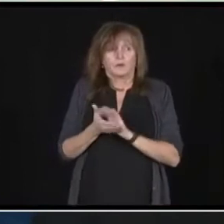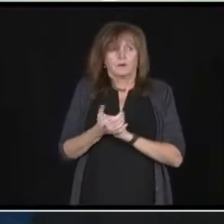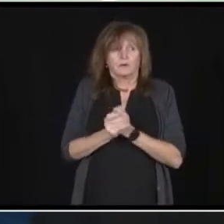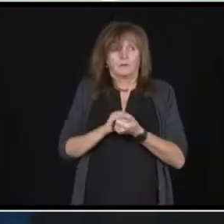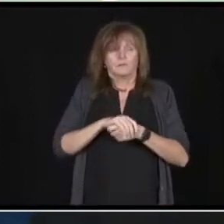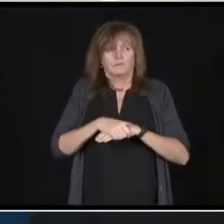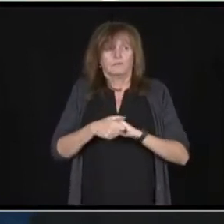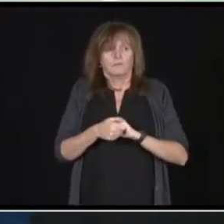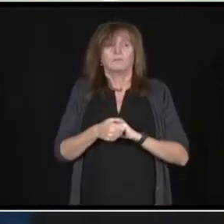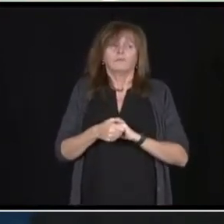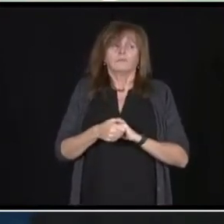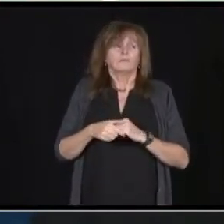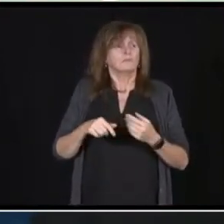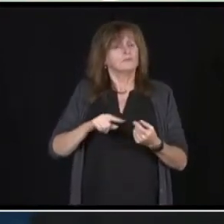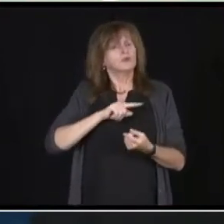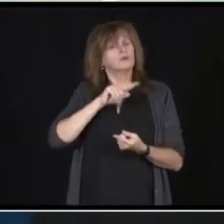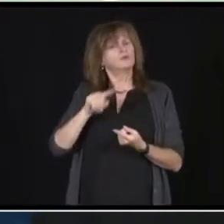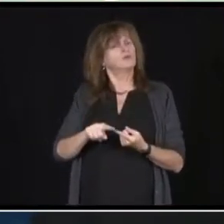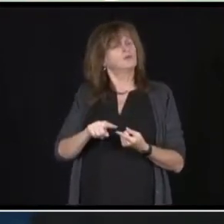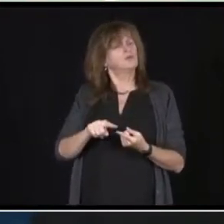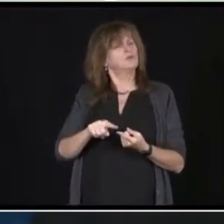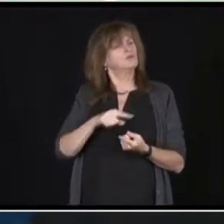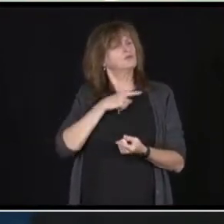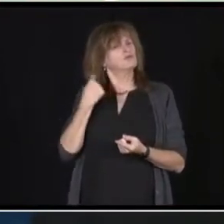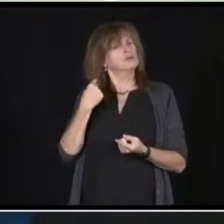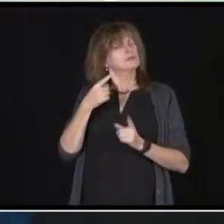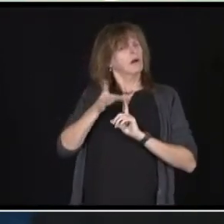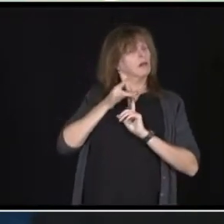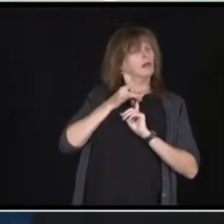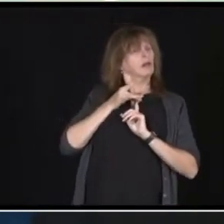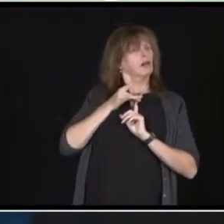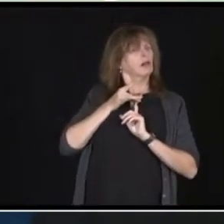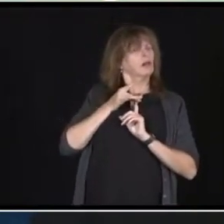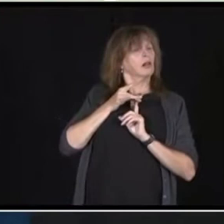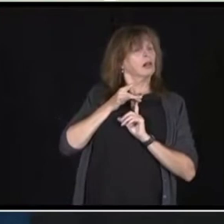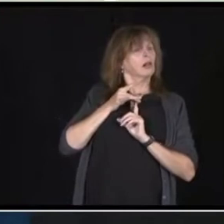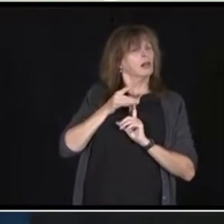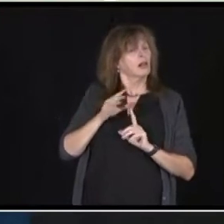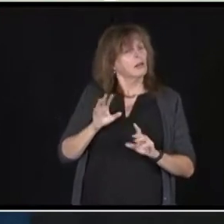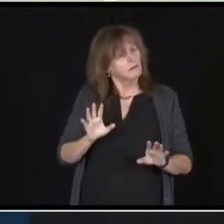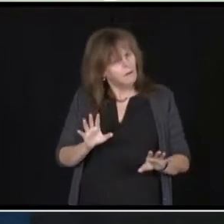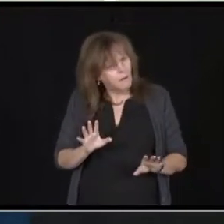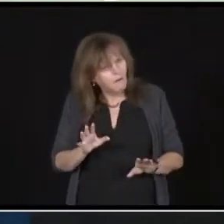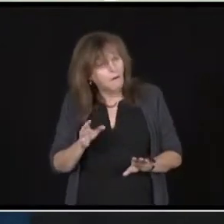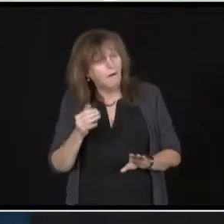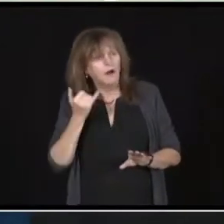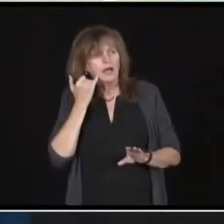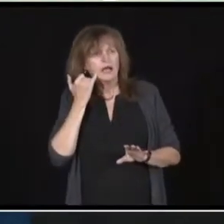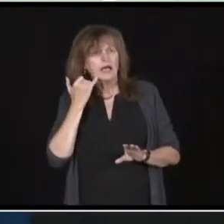don't touch surfaces or you do and you wash your hands really well, you are substantially reducing any risk.